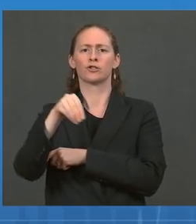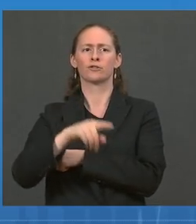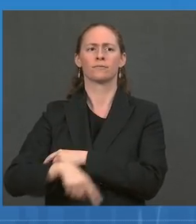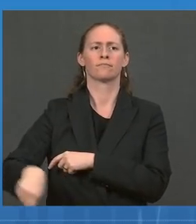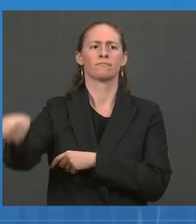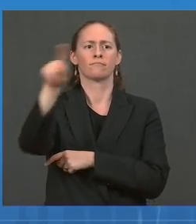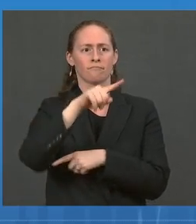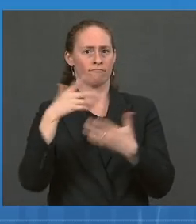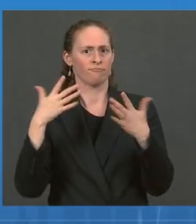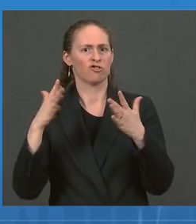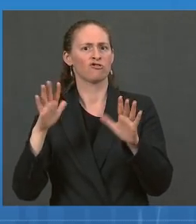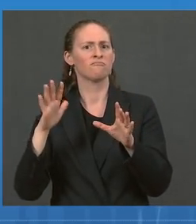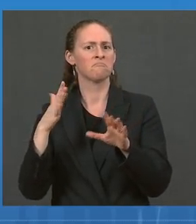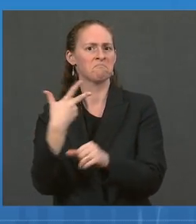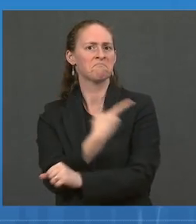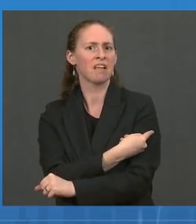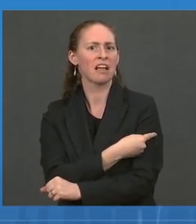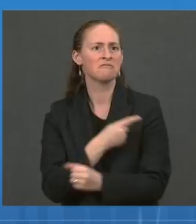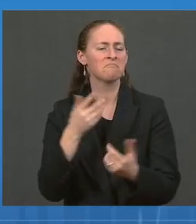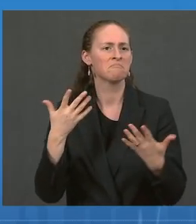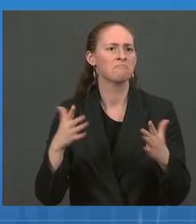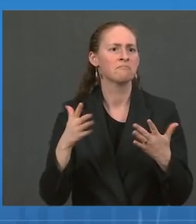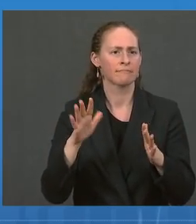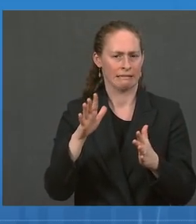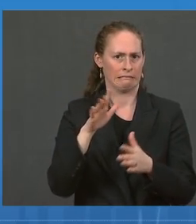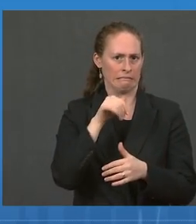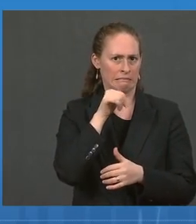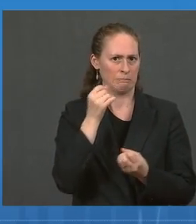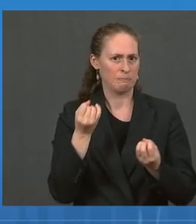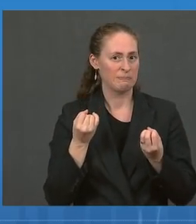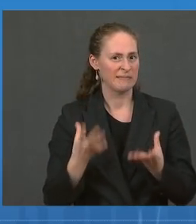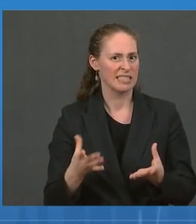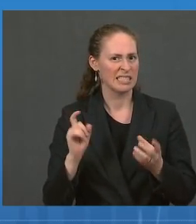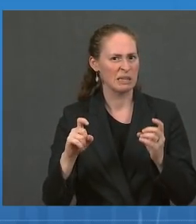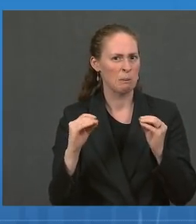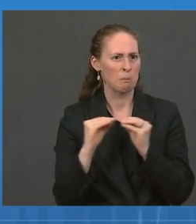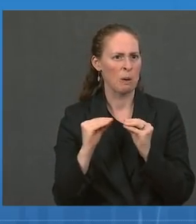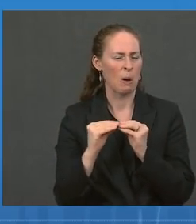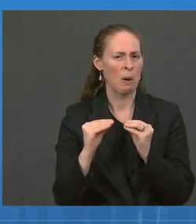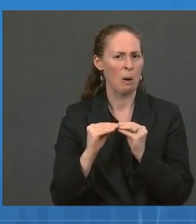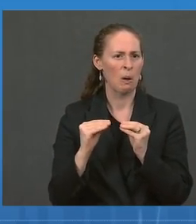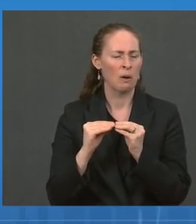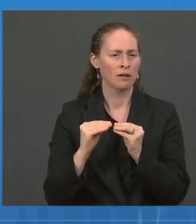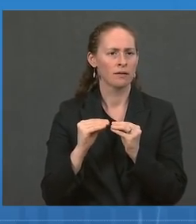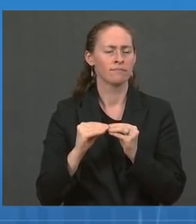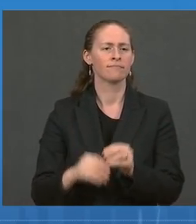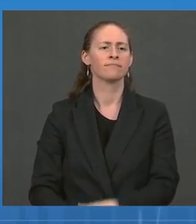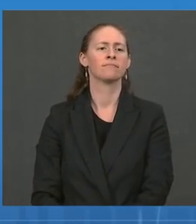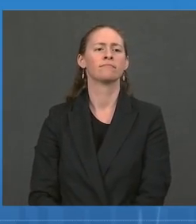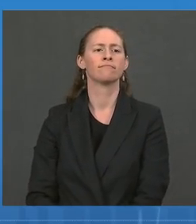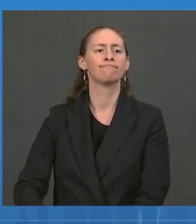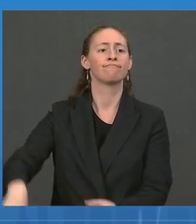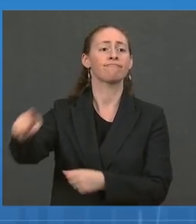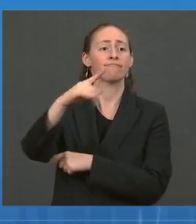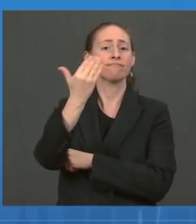an extraordinarily low number -- and, in fact, about 15 percent of African American women who are pregnant are vaccinated,